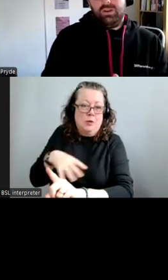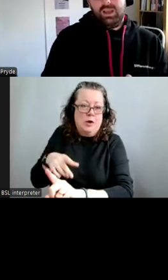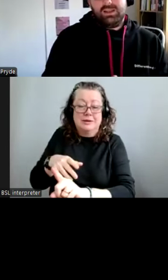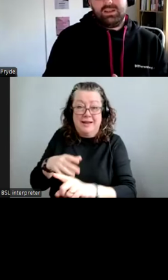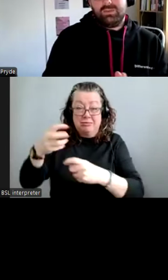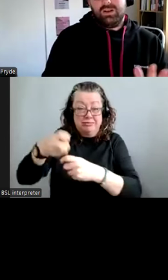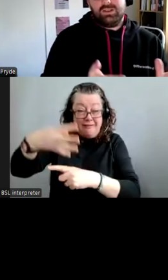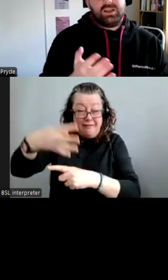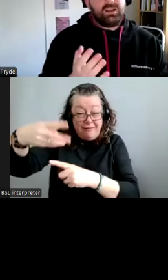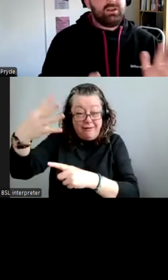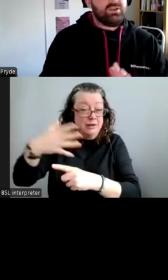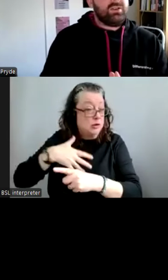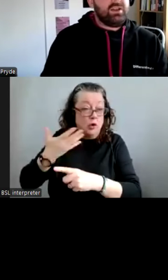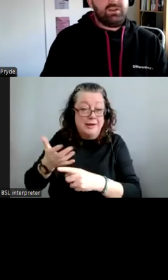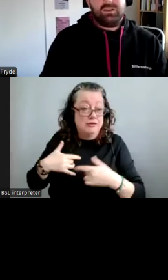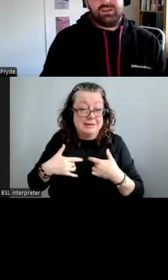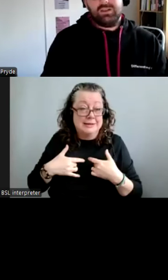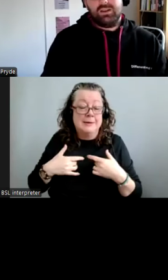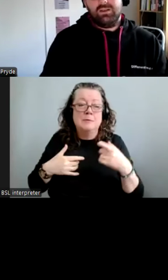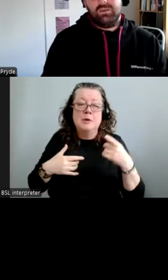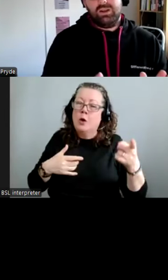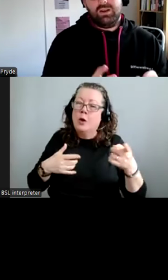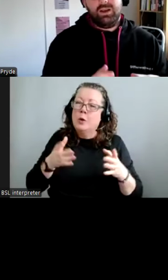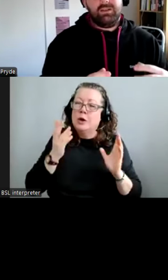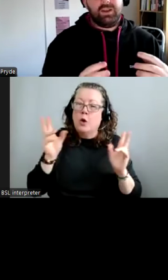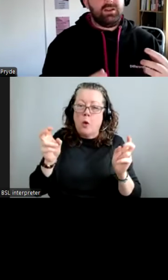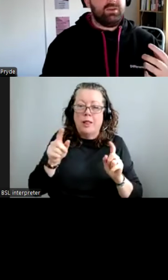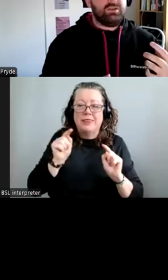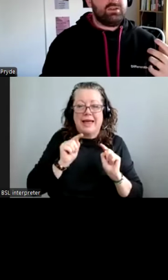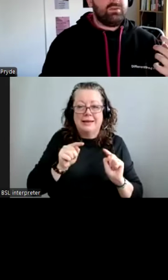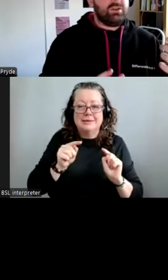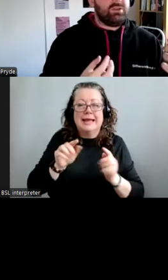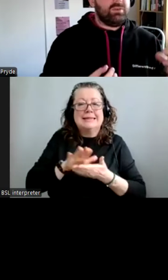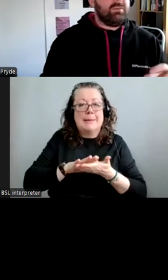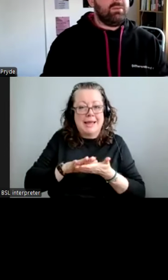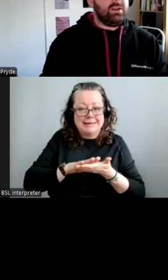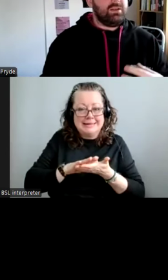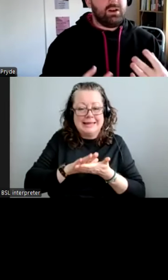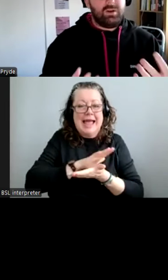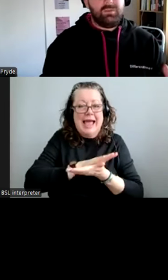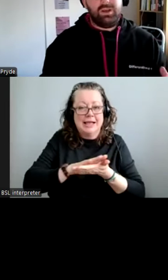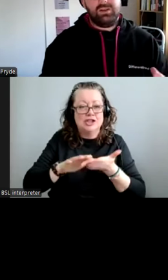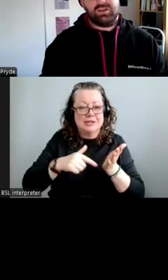What that is what I just touched on there is that we now have elements which should be implemented into our web page,